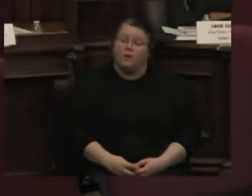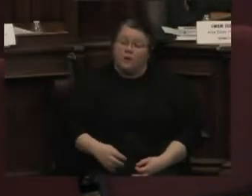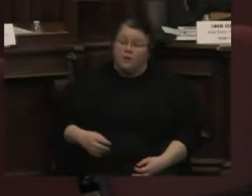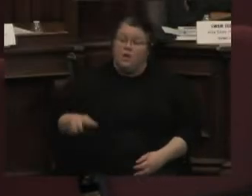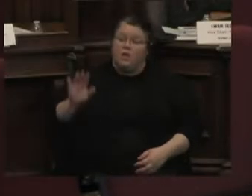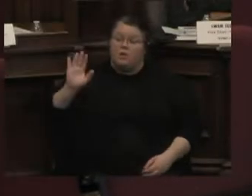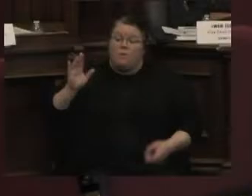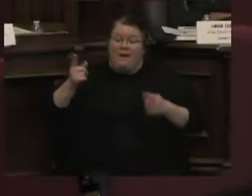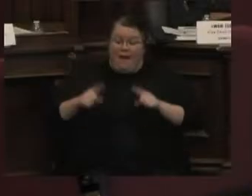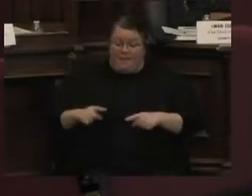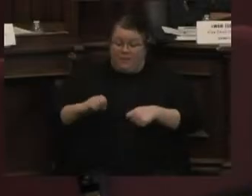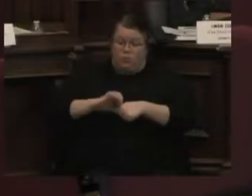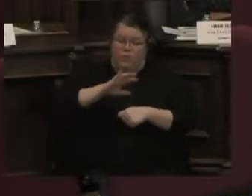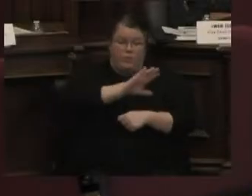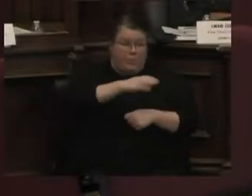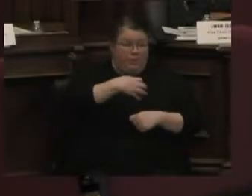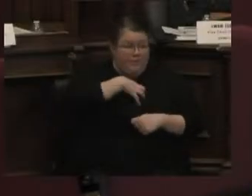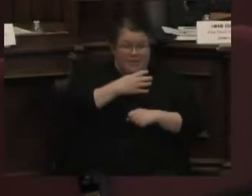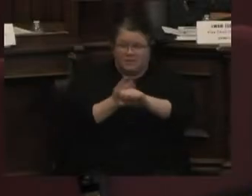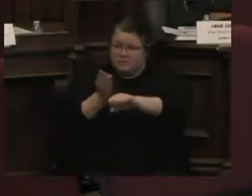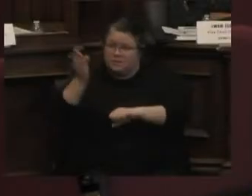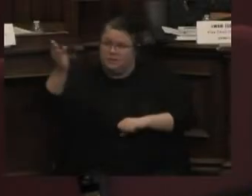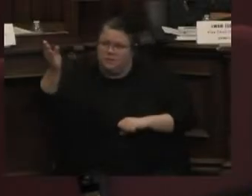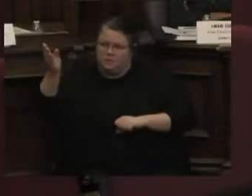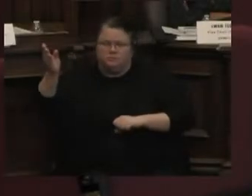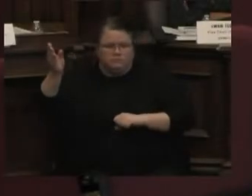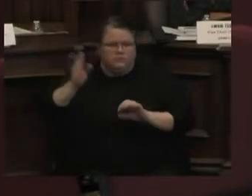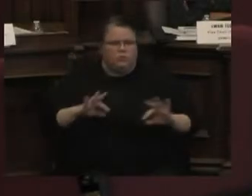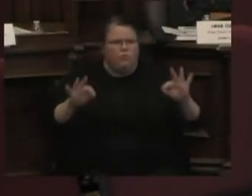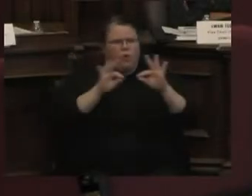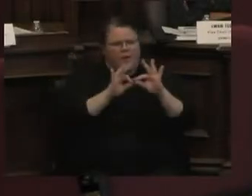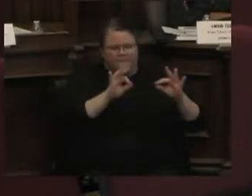that as well, that would